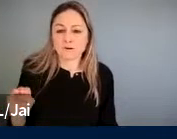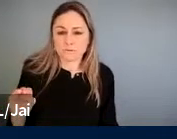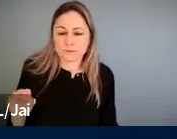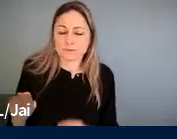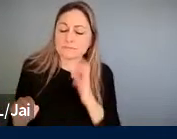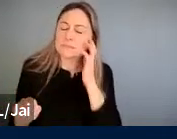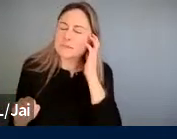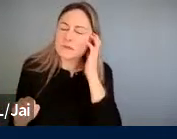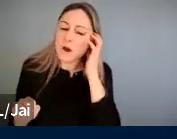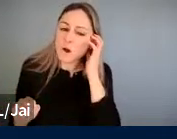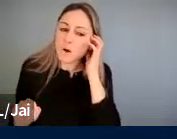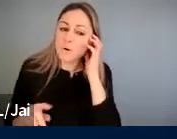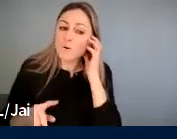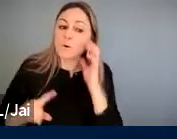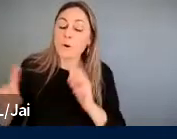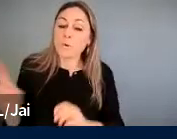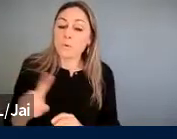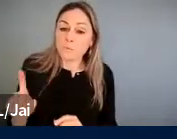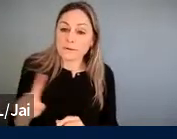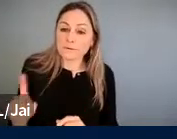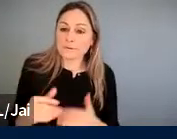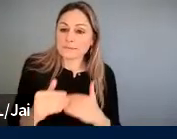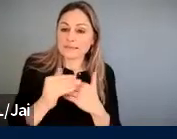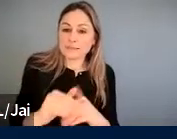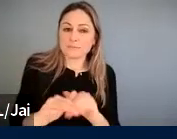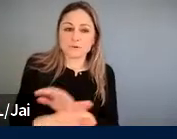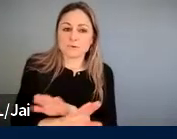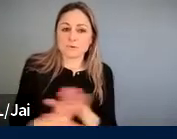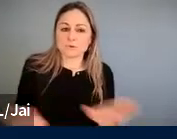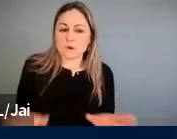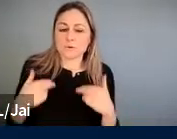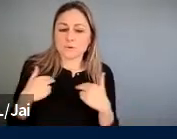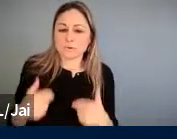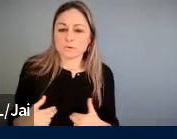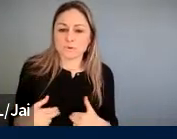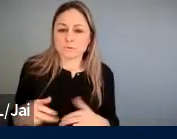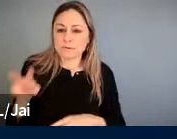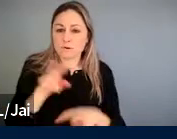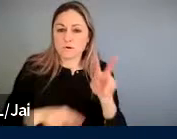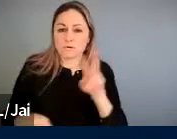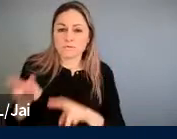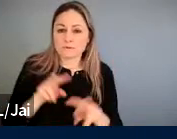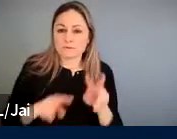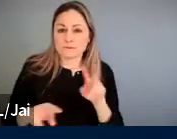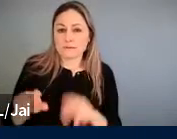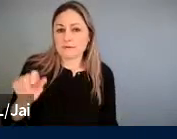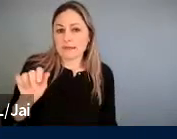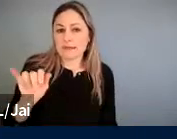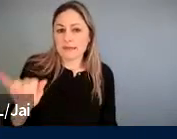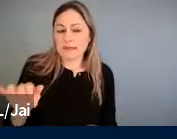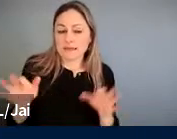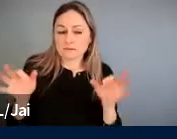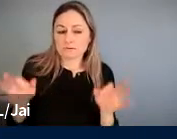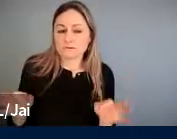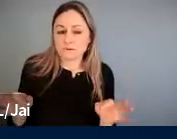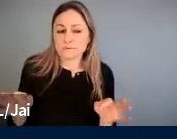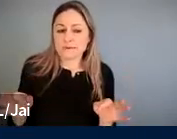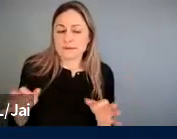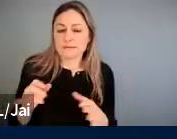where there is a limited or no human oversight of an AI determining those benefits was an